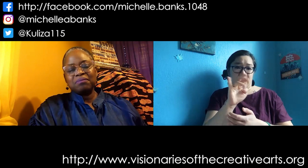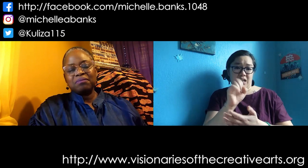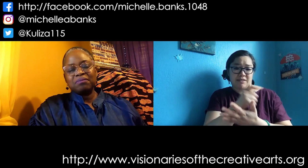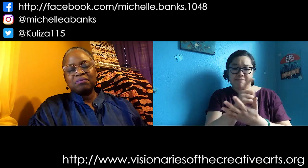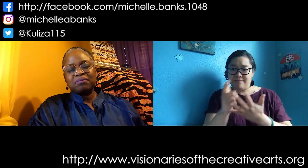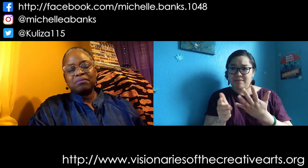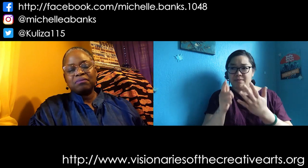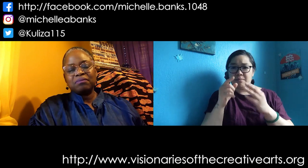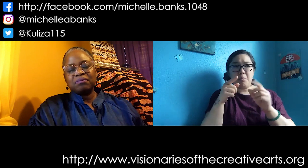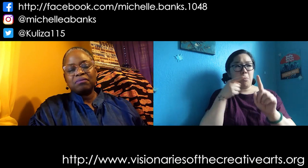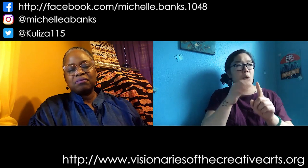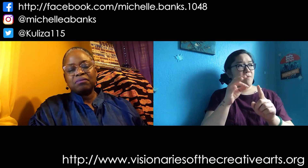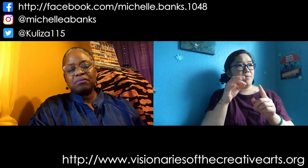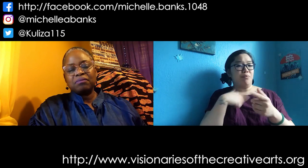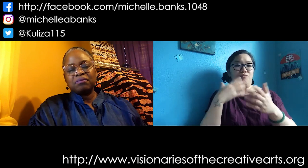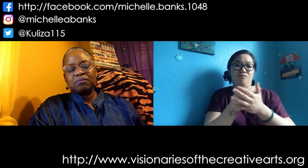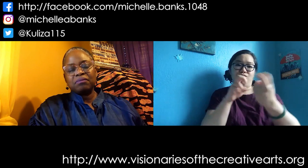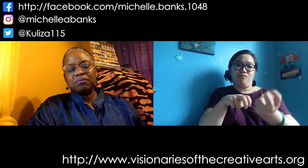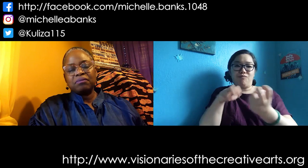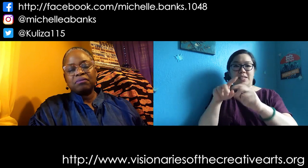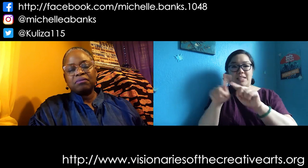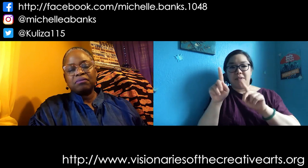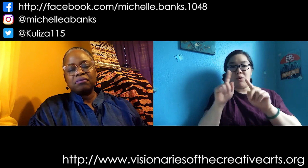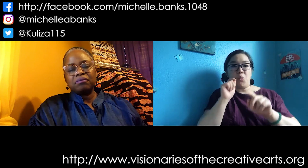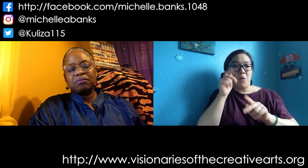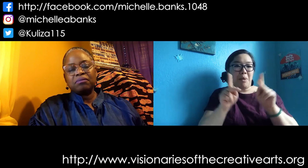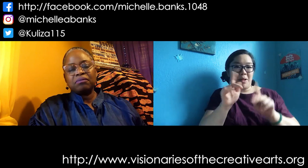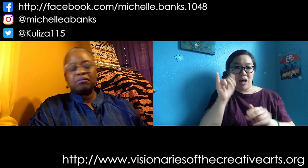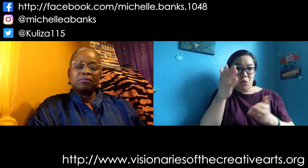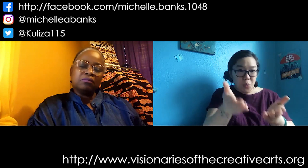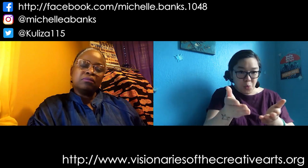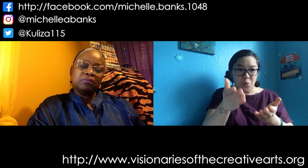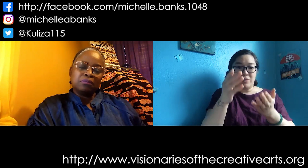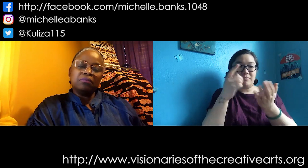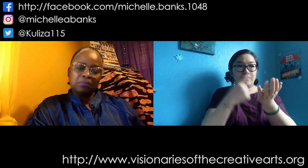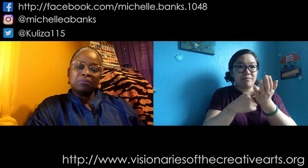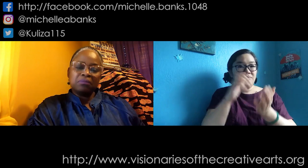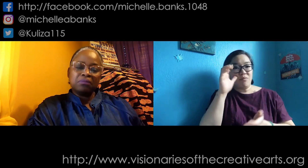This interview series is an opportunity to sit down with different, cool people like you,